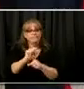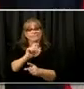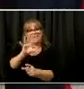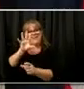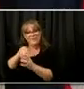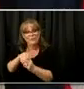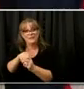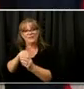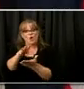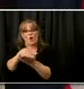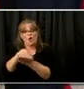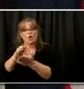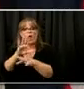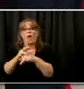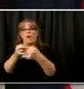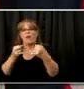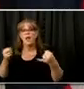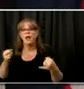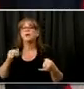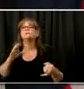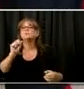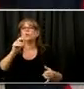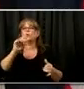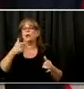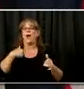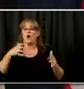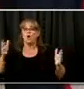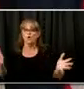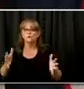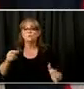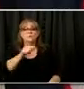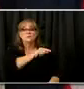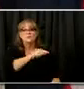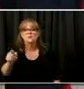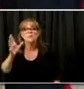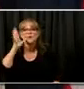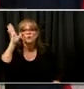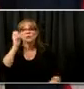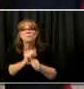make sure your students are checking in regularly with their teacher and their school district’